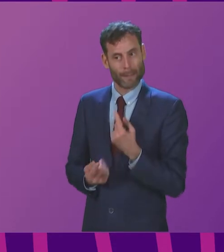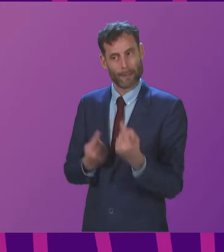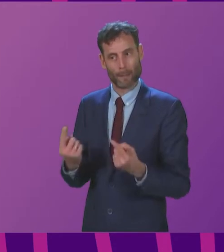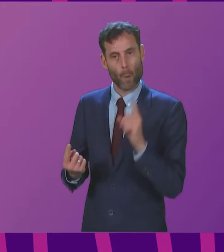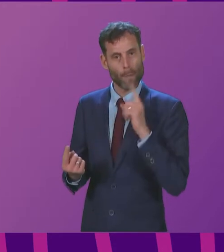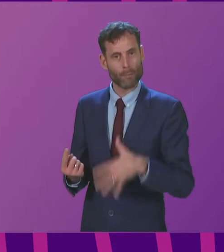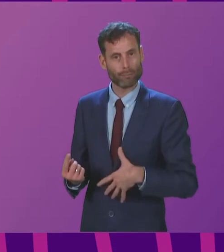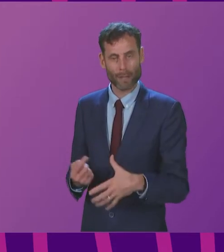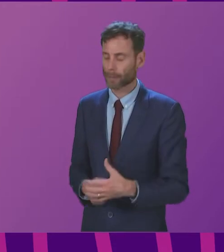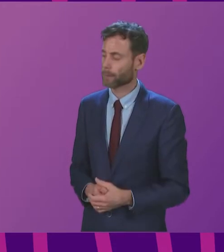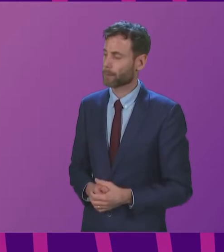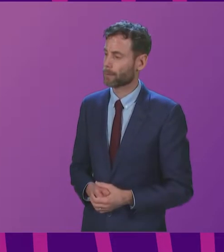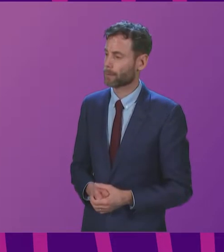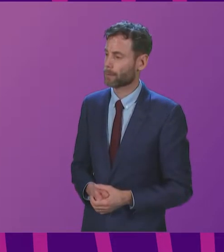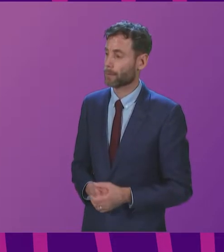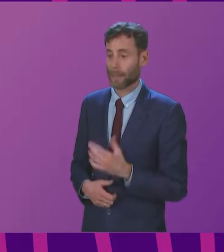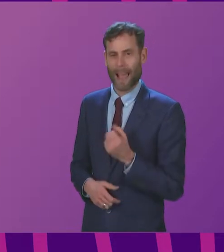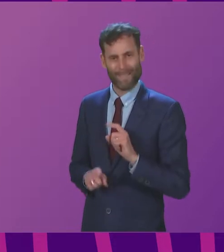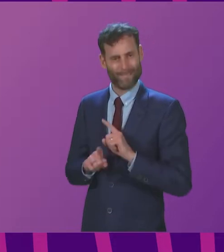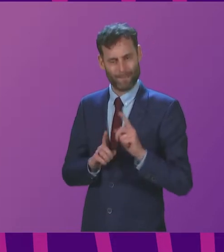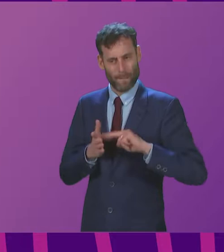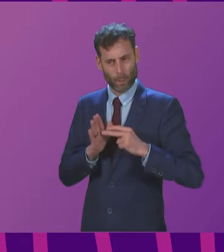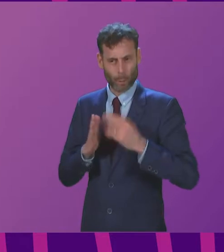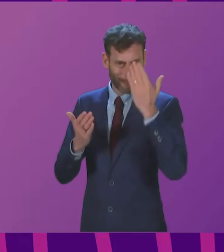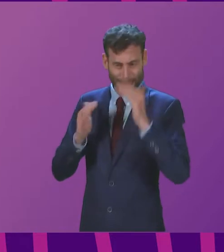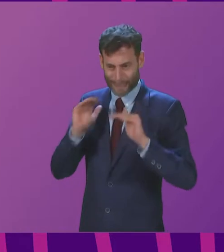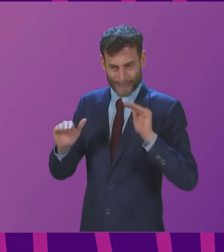A range of actions have been taken, and it is really important that we do not let up on that.